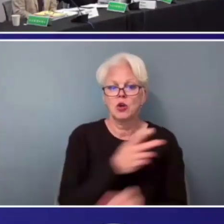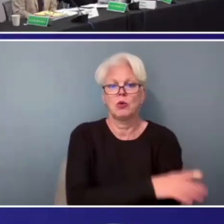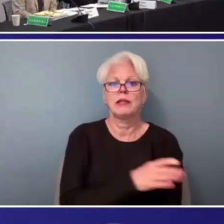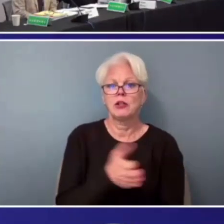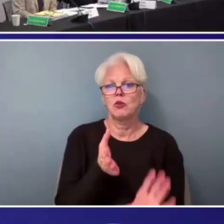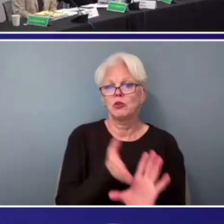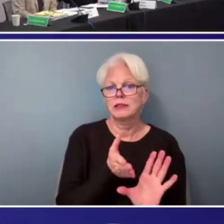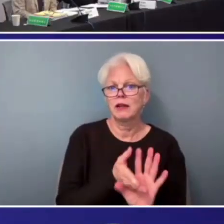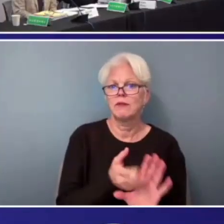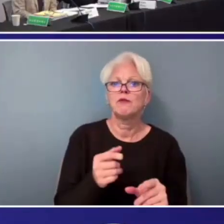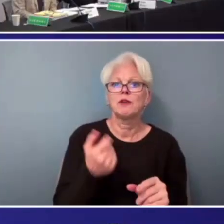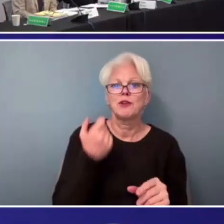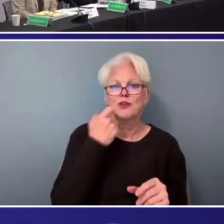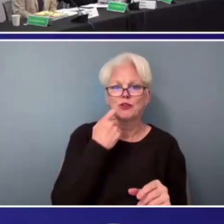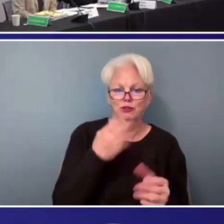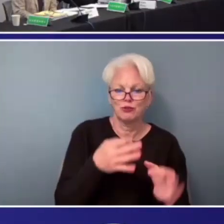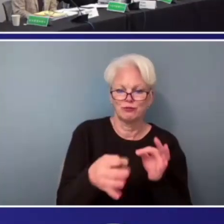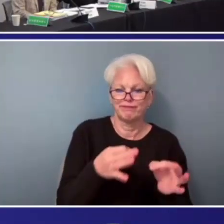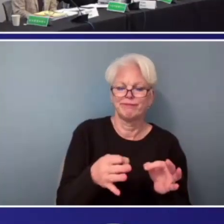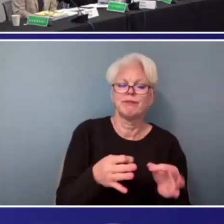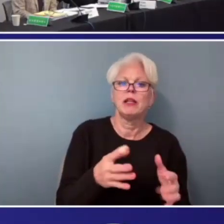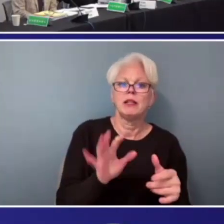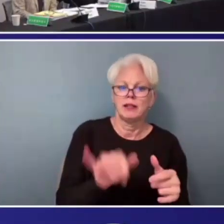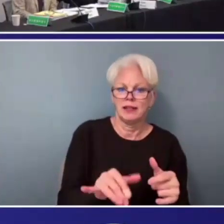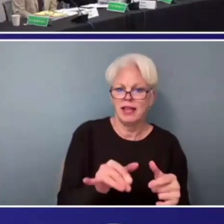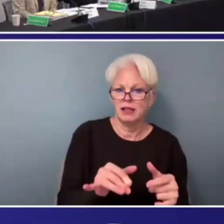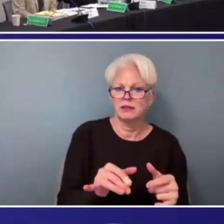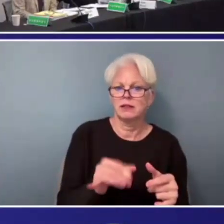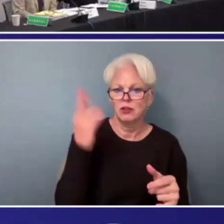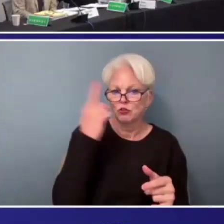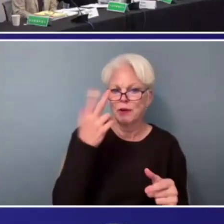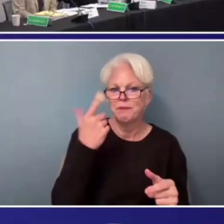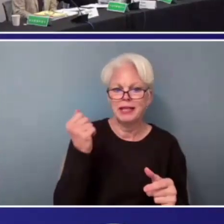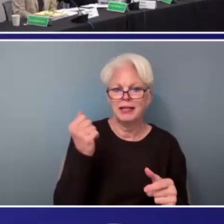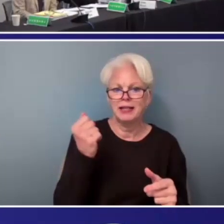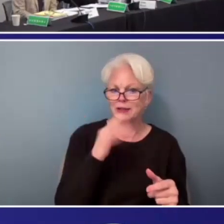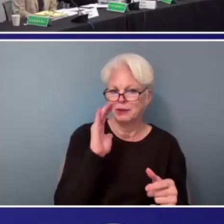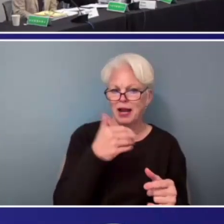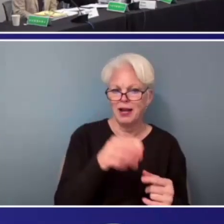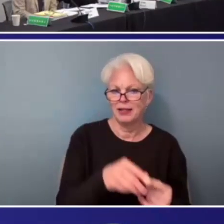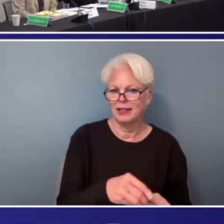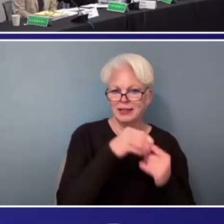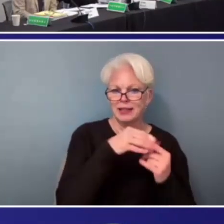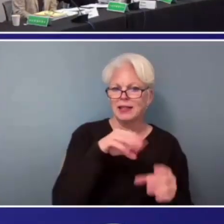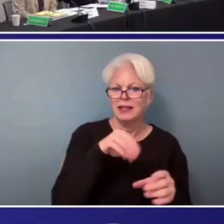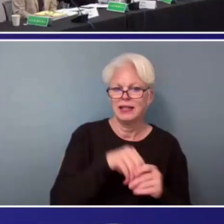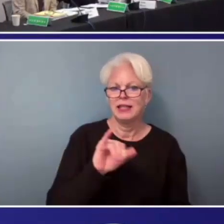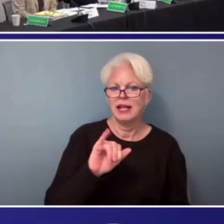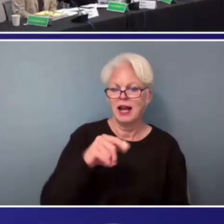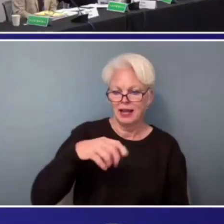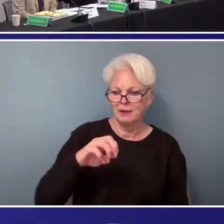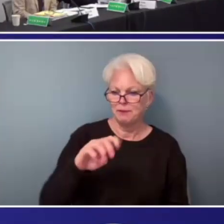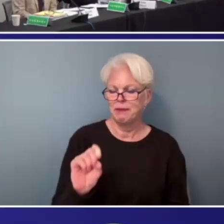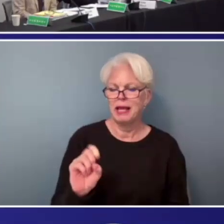mentioned before that it was this strange exception inside the IPEDS data that we